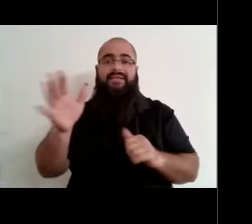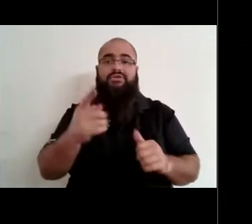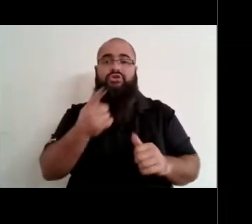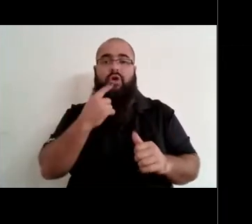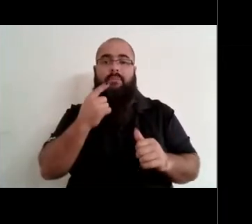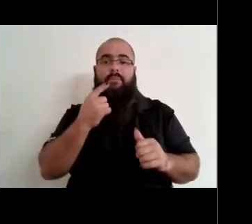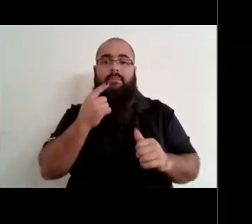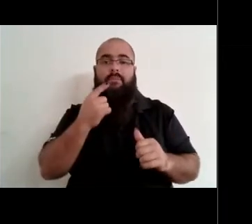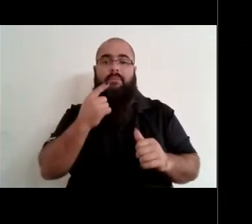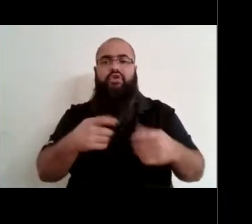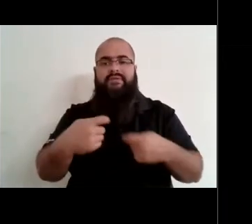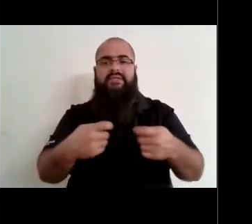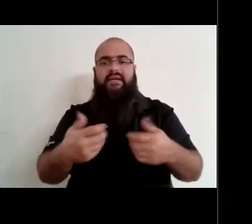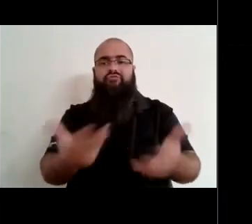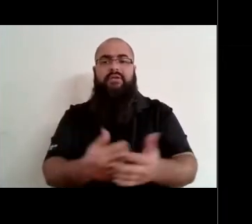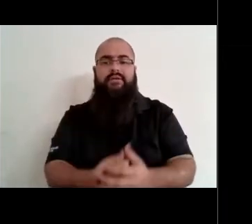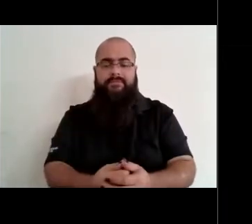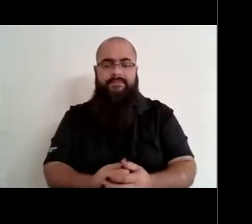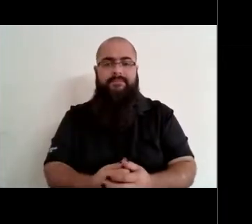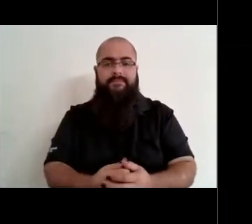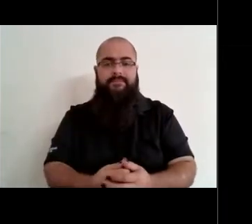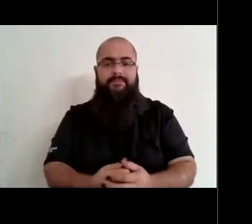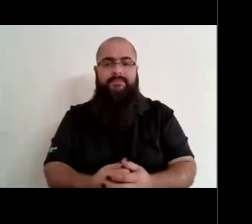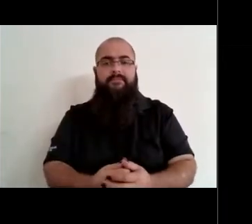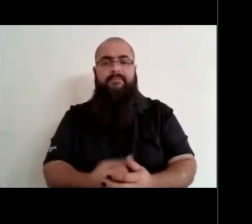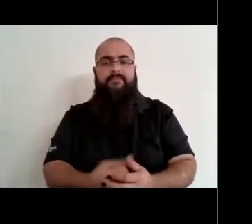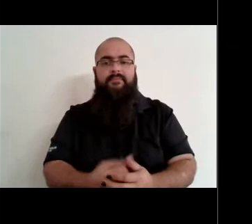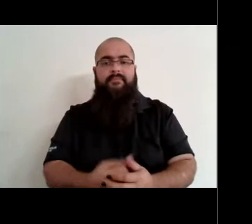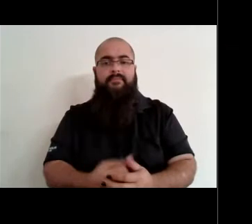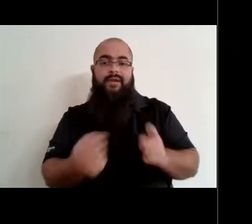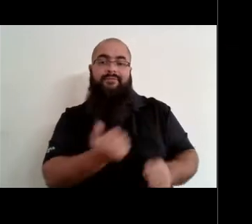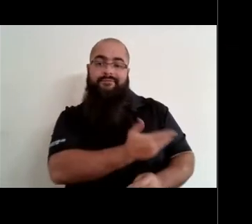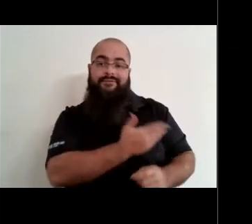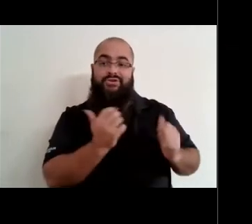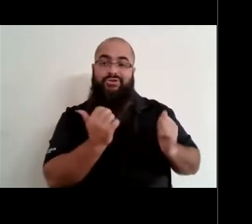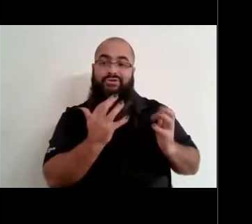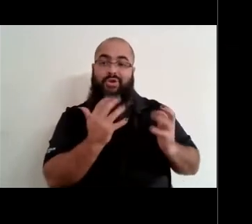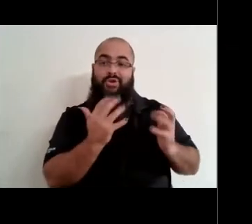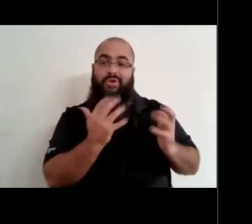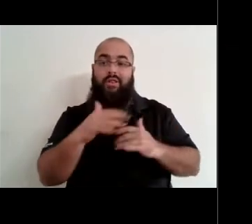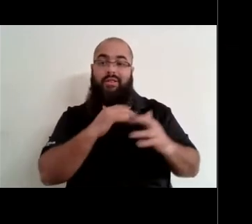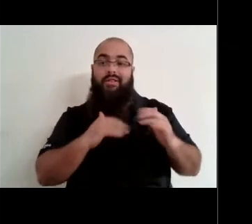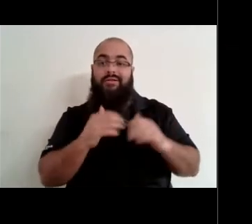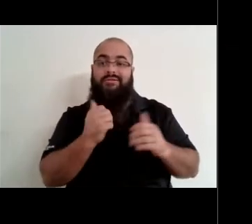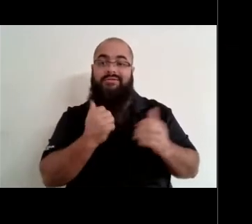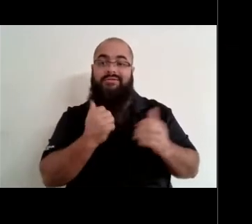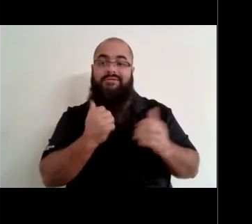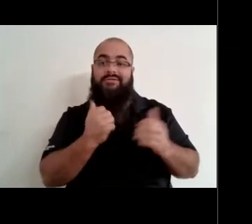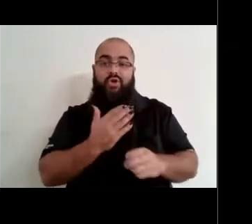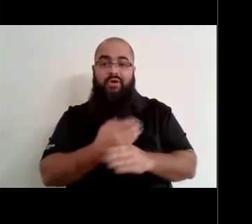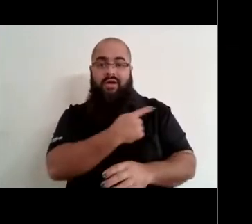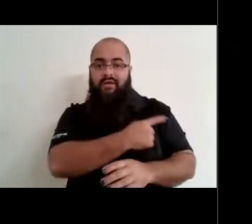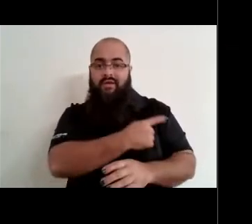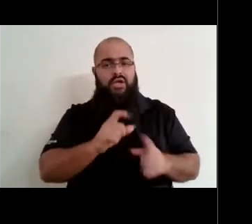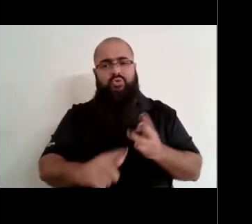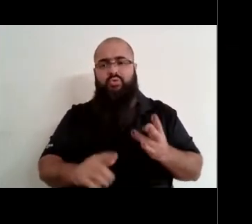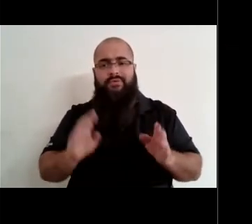Situations where the father didn't return a three-year-old child after a long weekend, saying the mother will never see the child again.